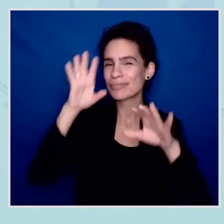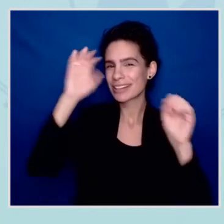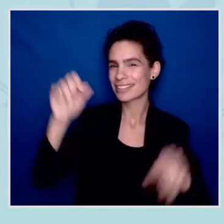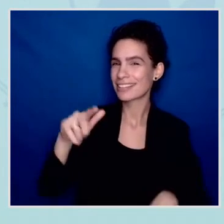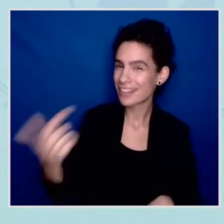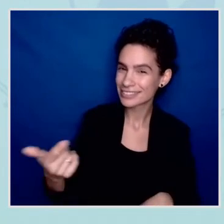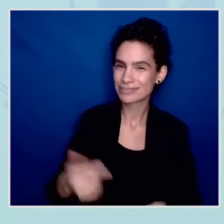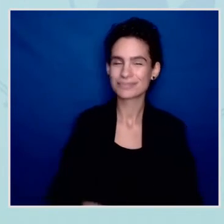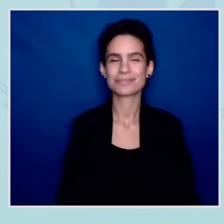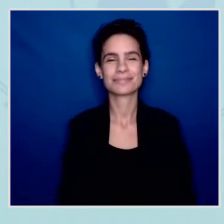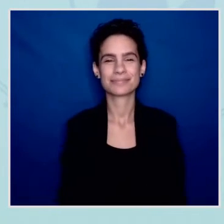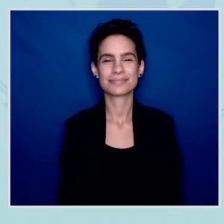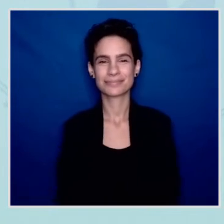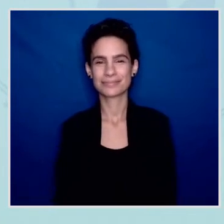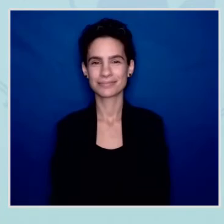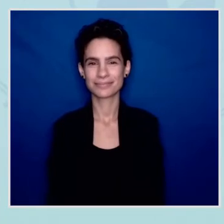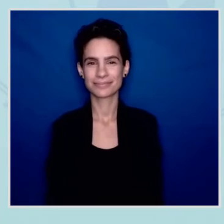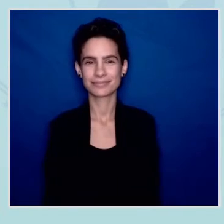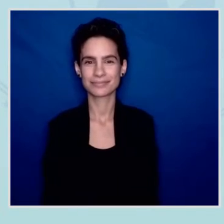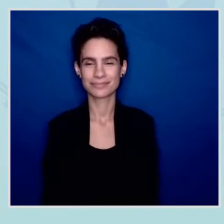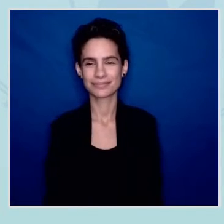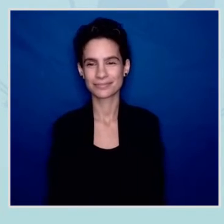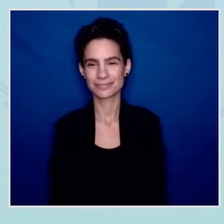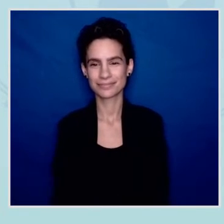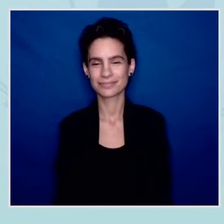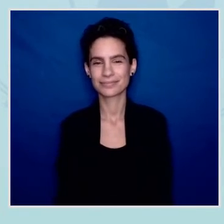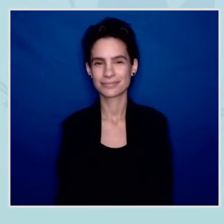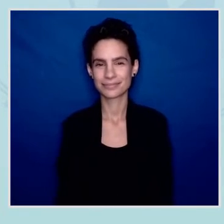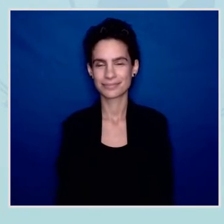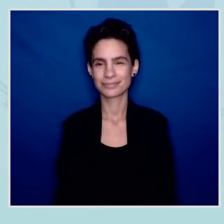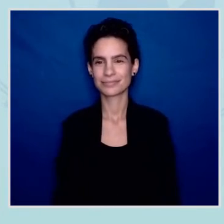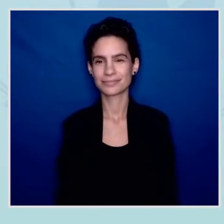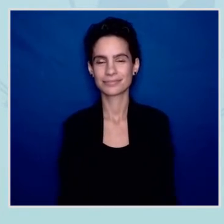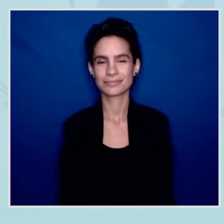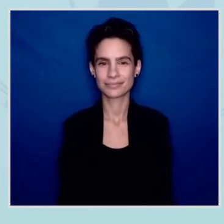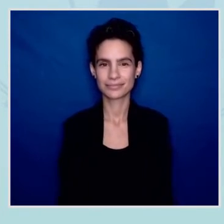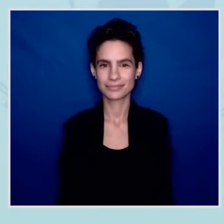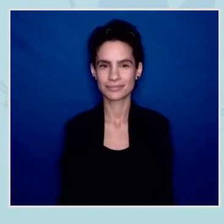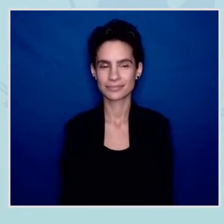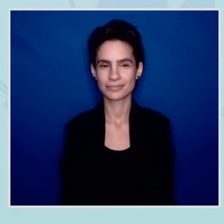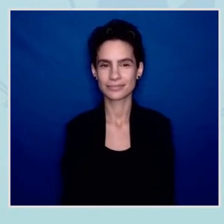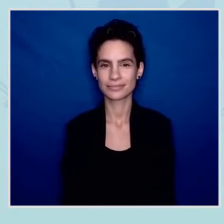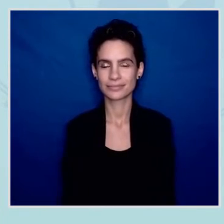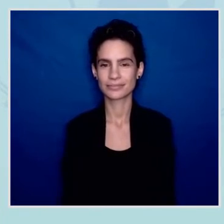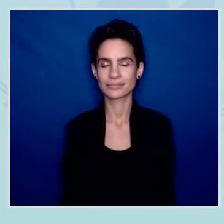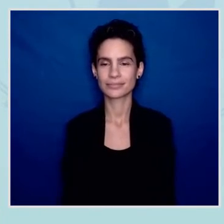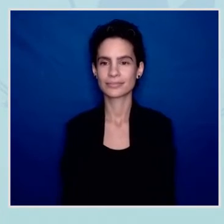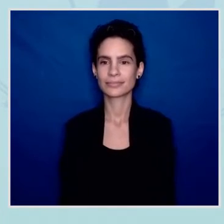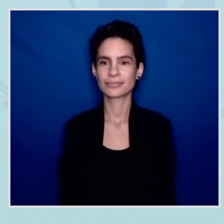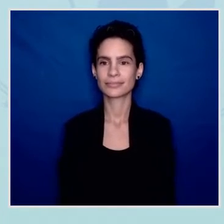AMERICA, LESS THAN TWO WEEKS